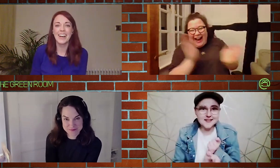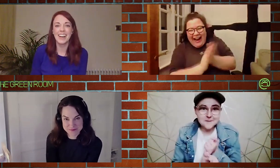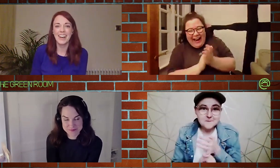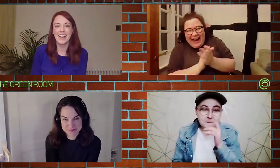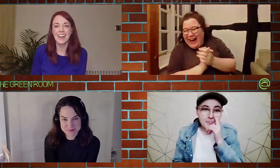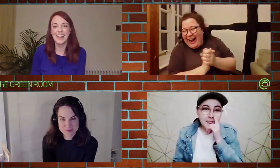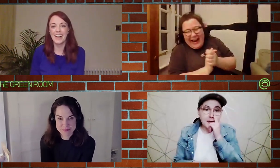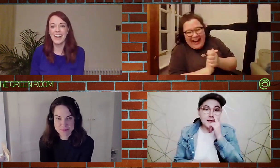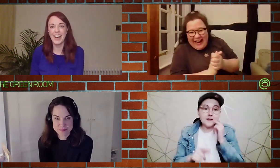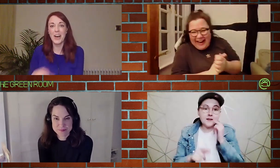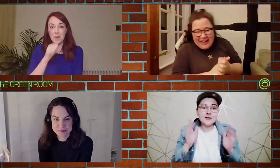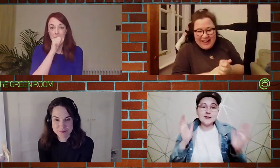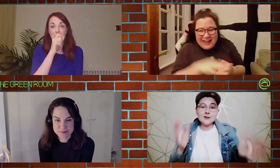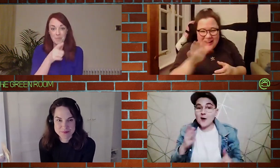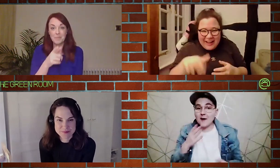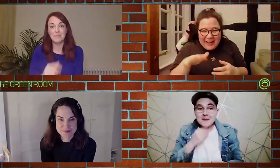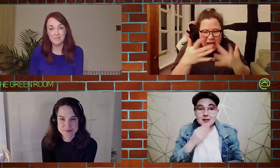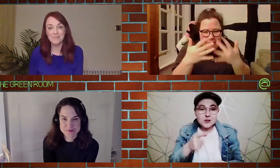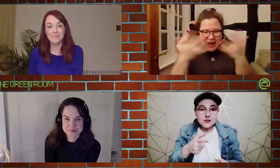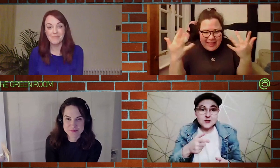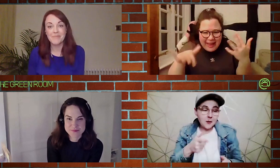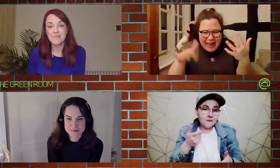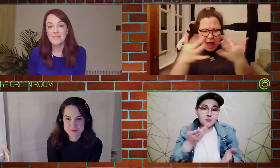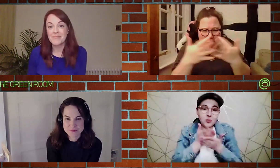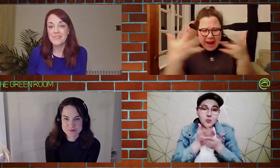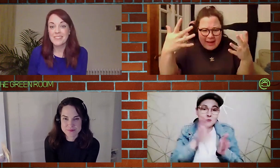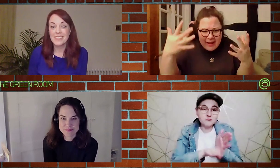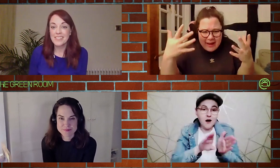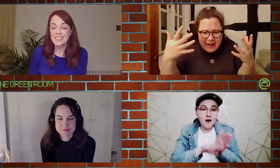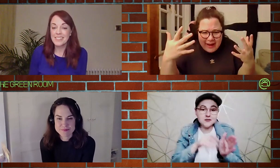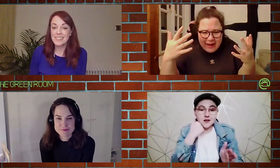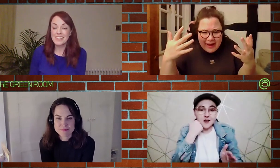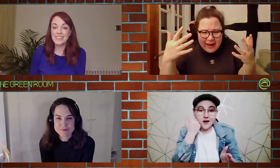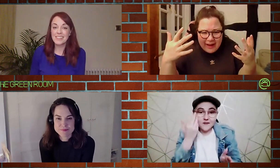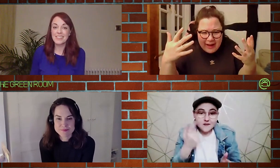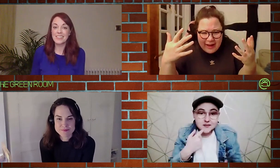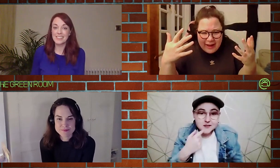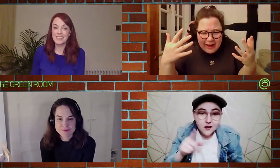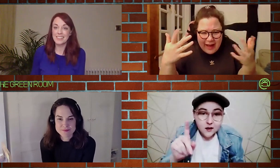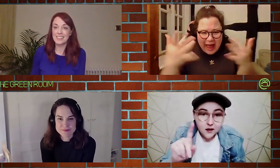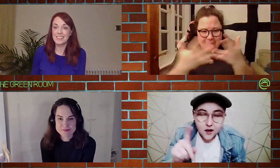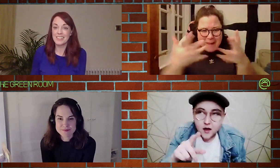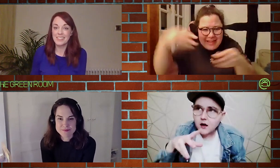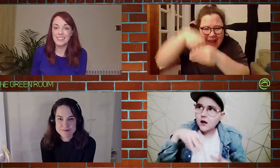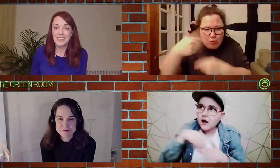Frubes, they were. And we used..... BW: How many was that? All of them.